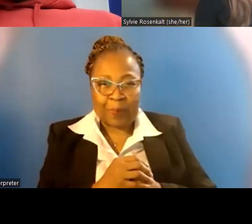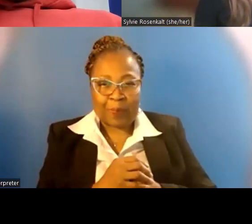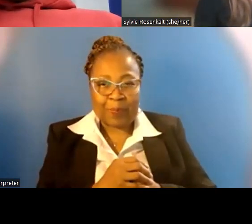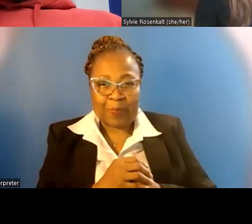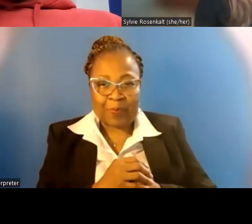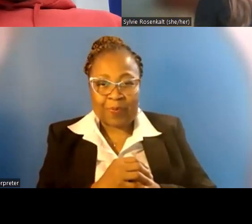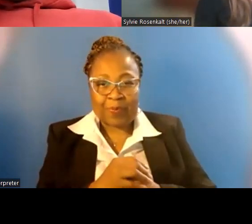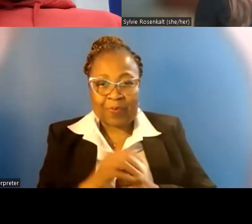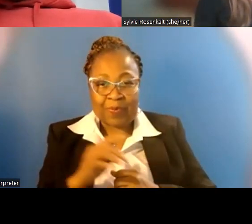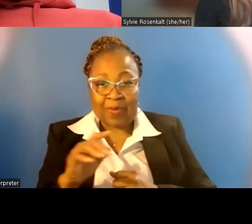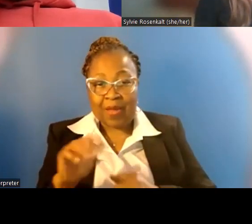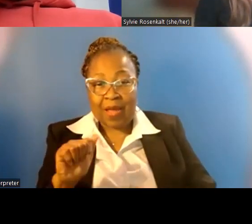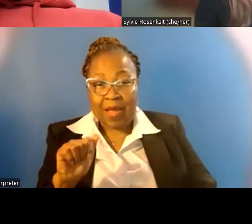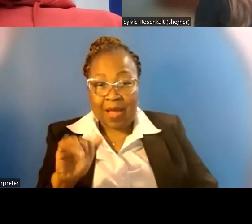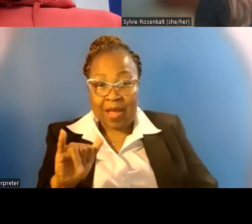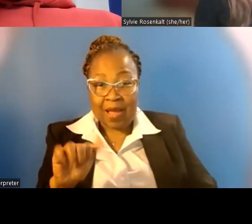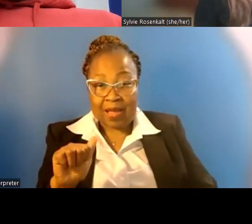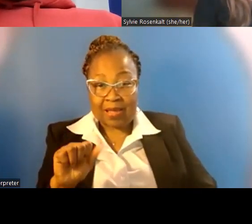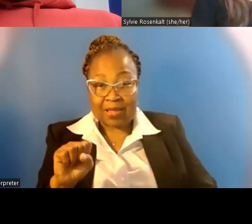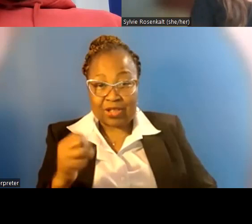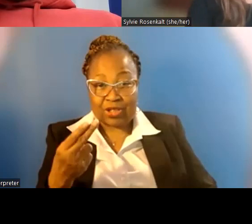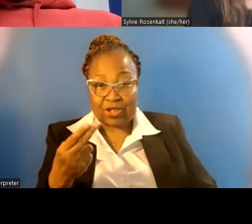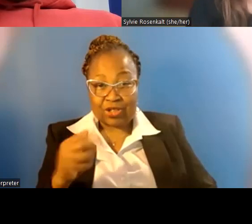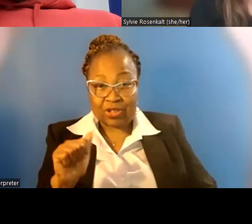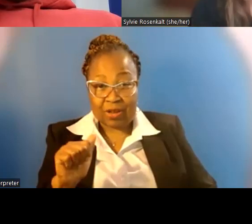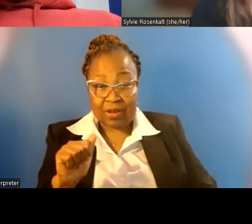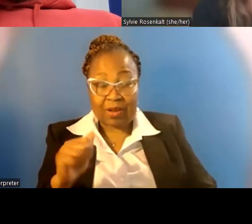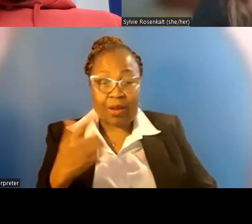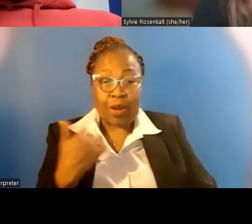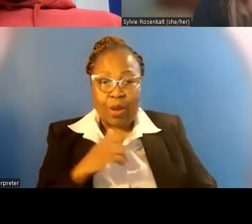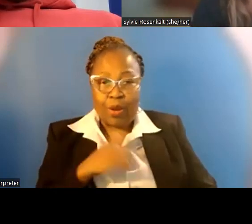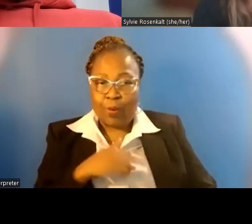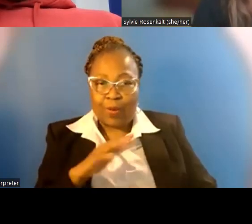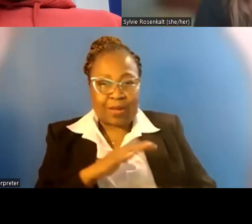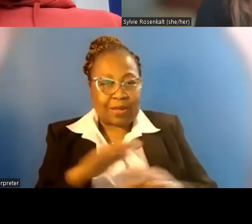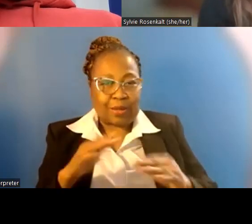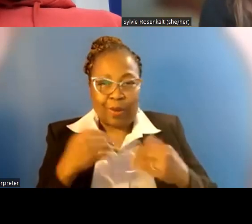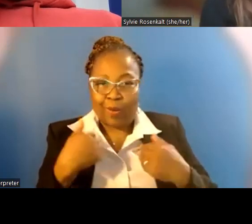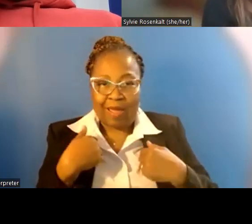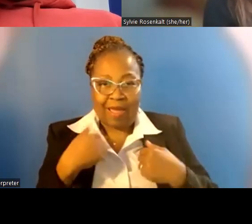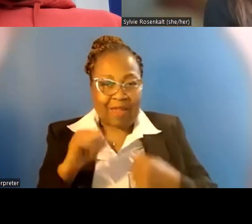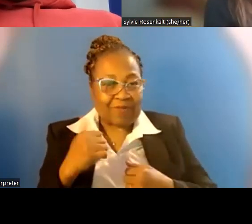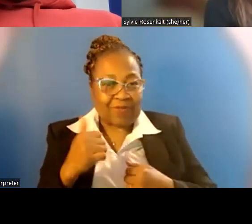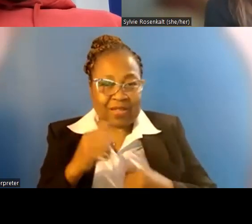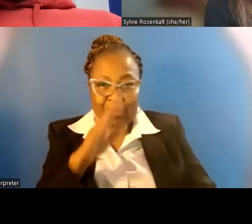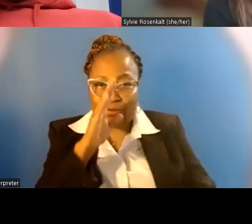This is Aysha. So we don't really have any direct family engagement